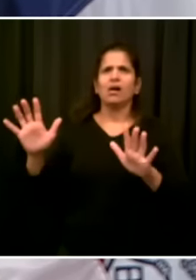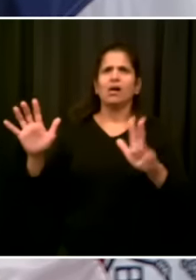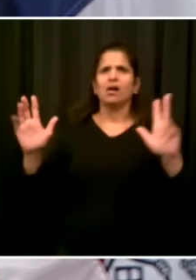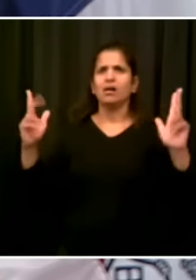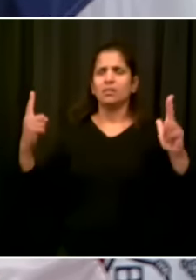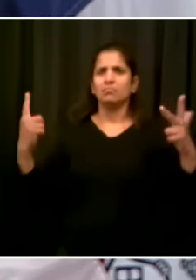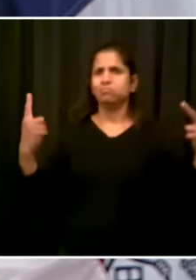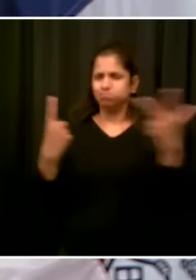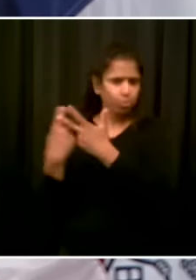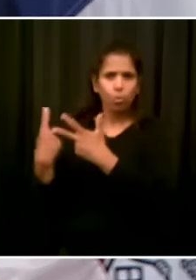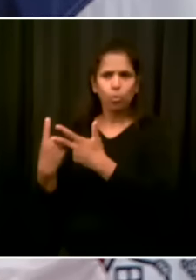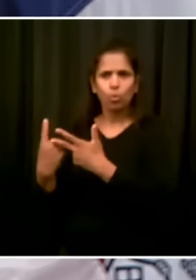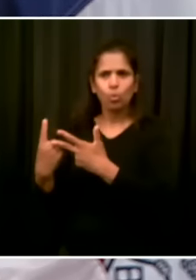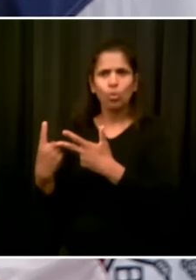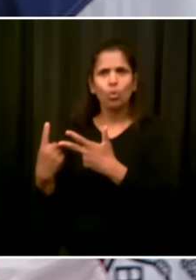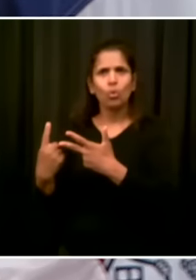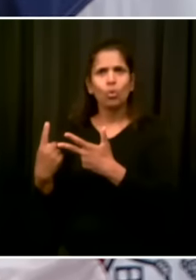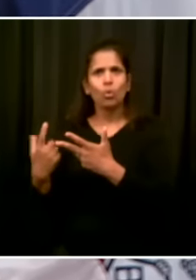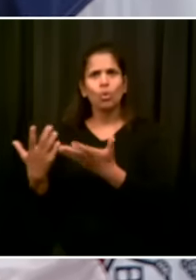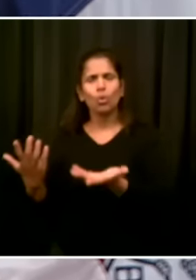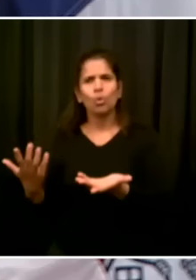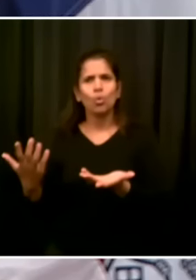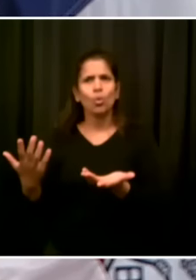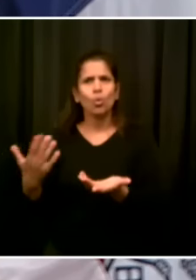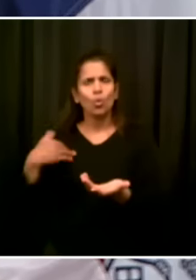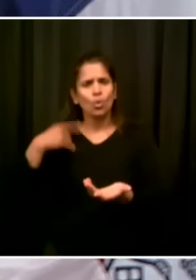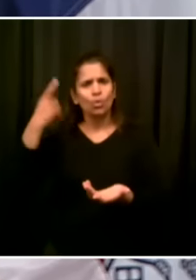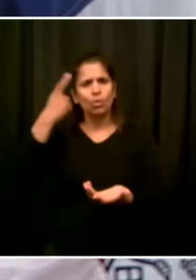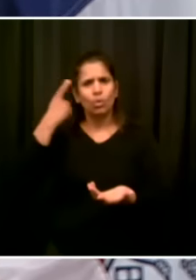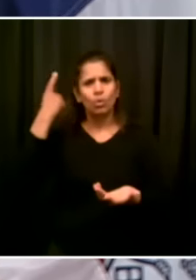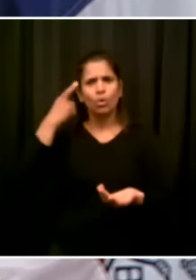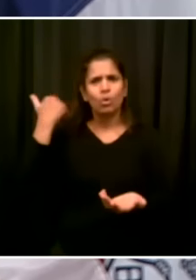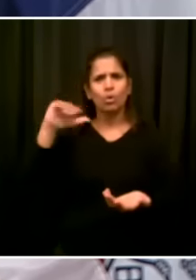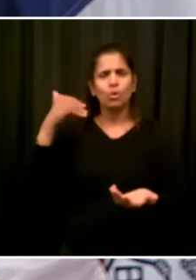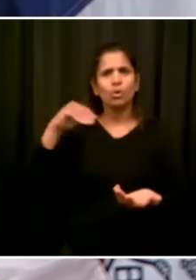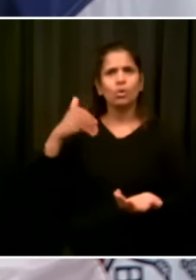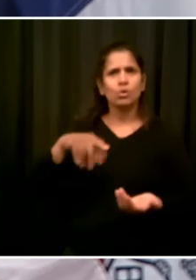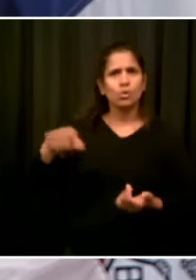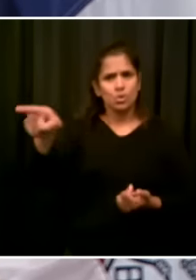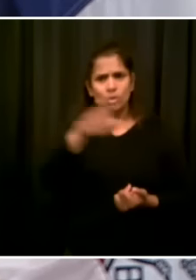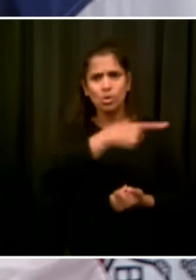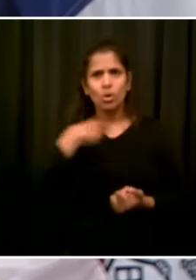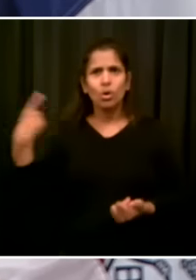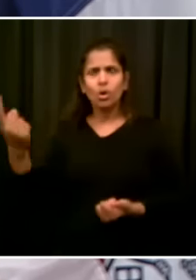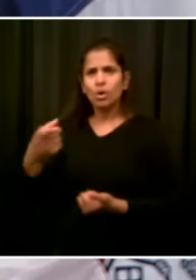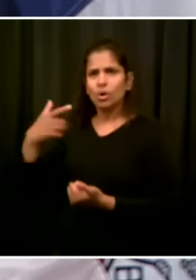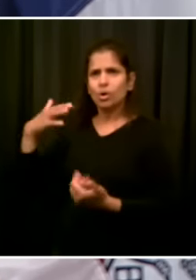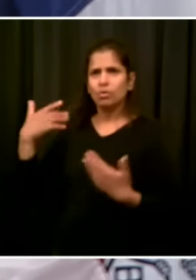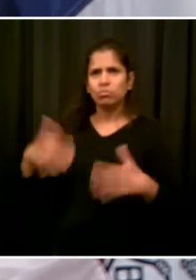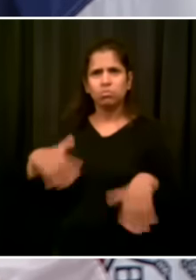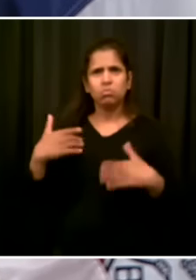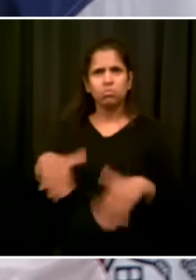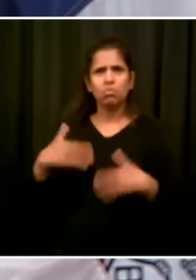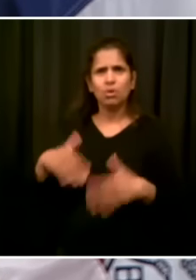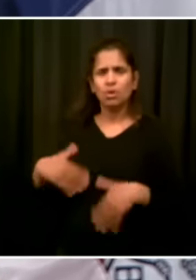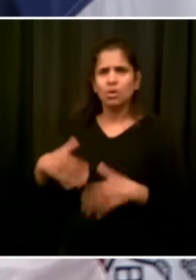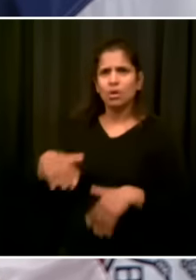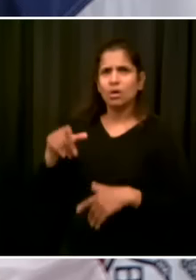OFFENSE, THEY NEED TO FOLLOW UP